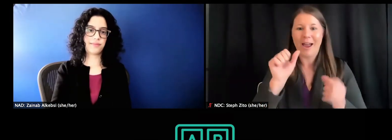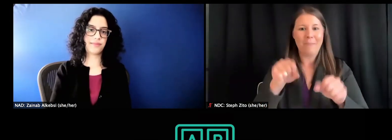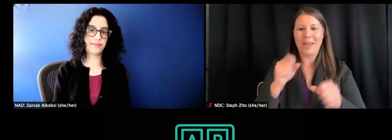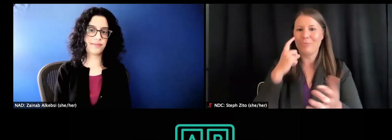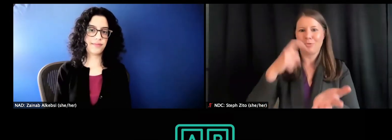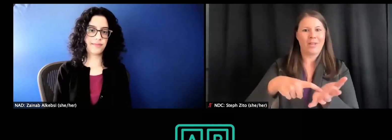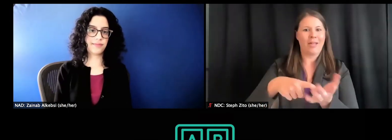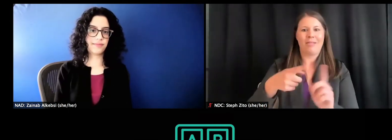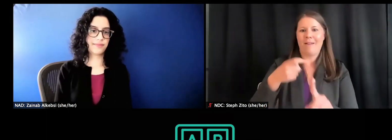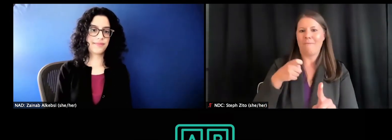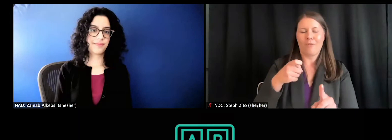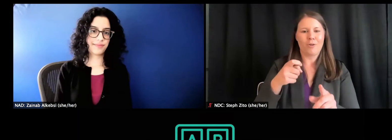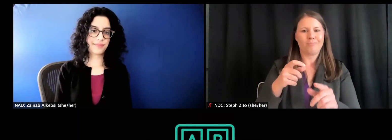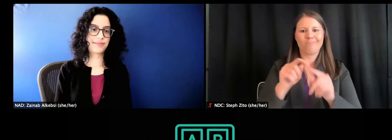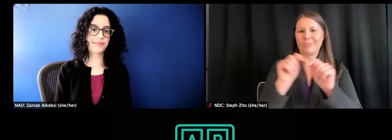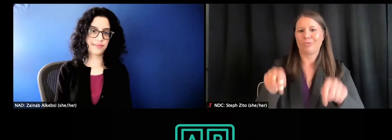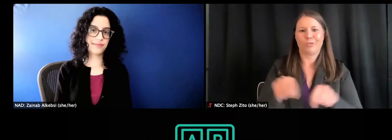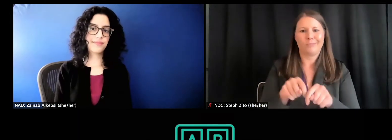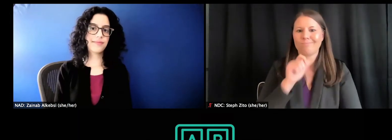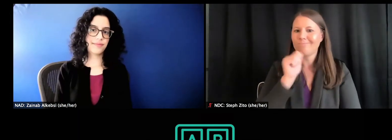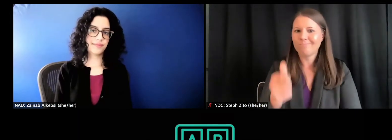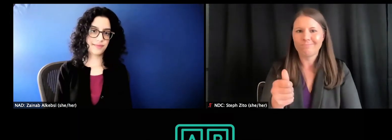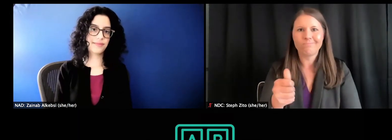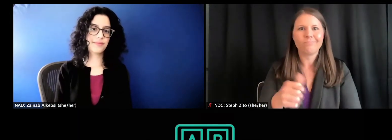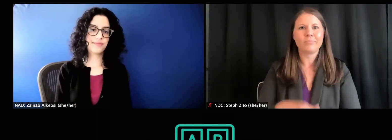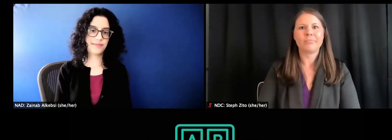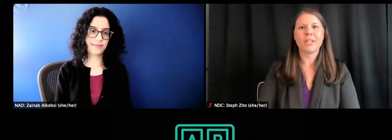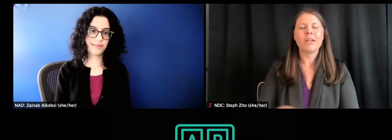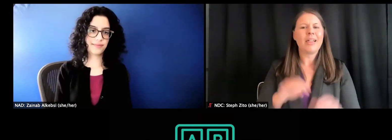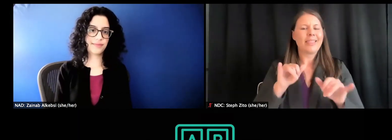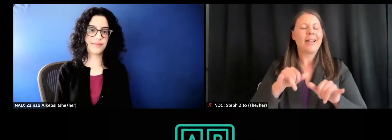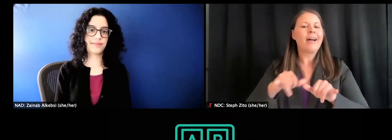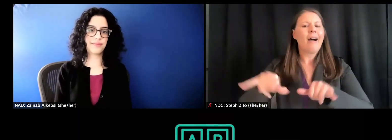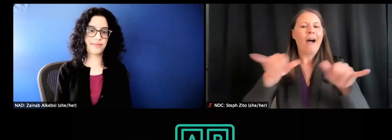but you would not have been able to tell that through the ASR caption.